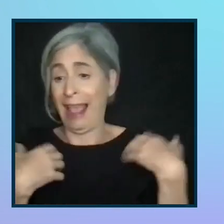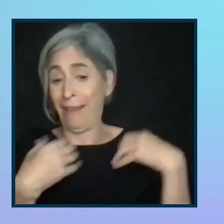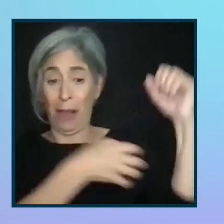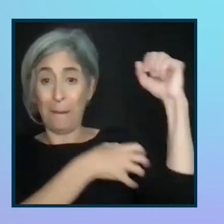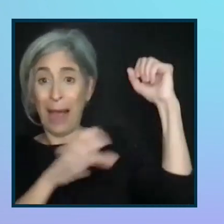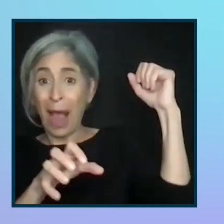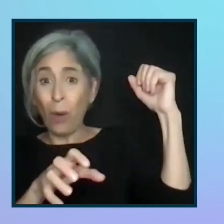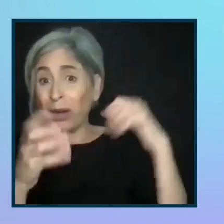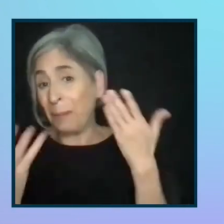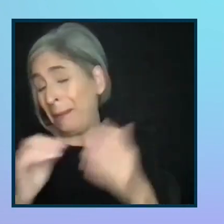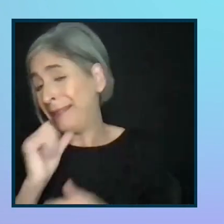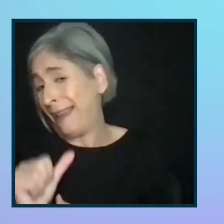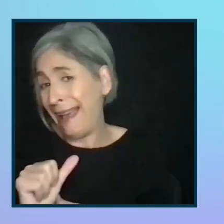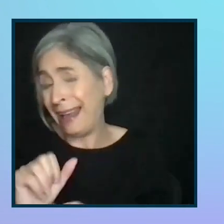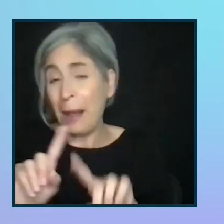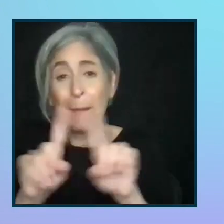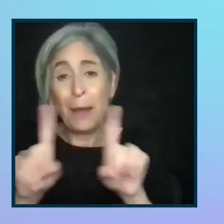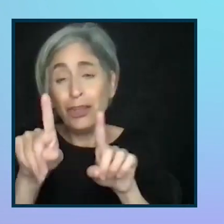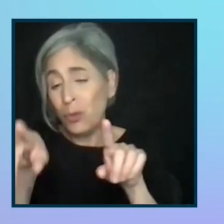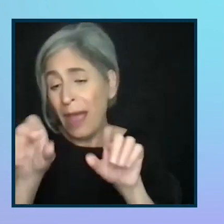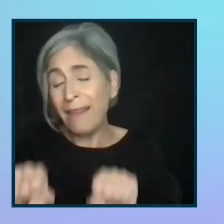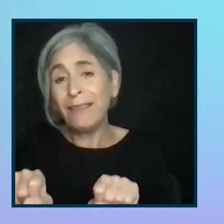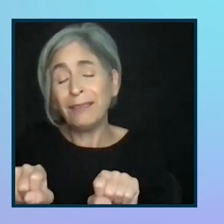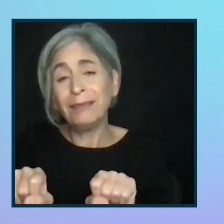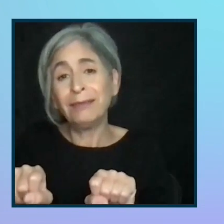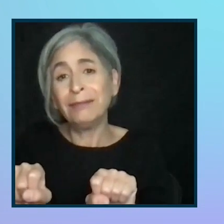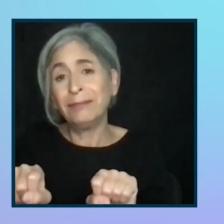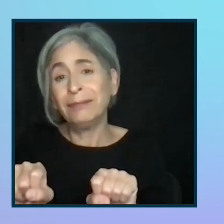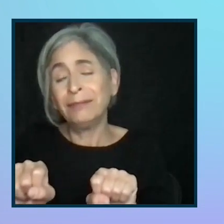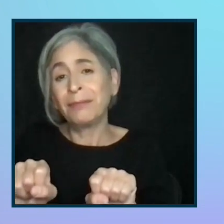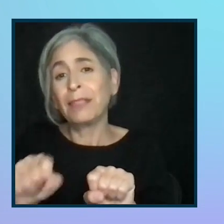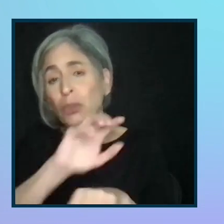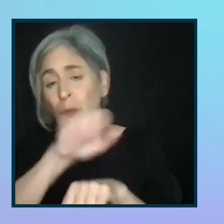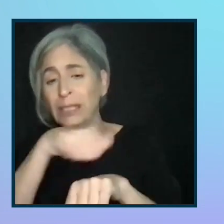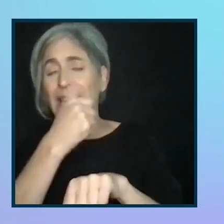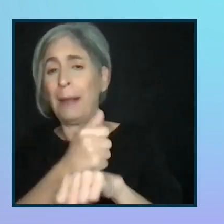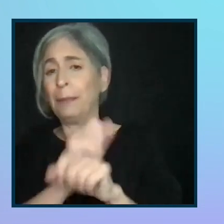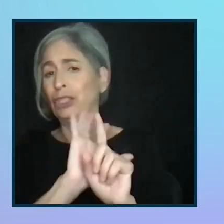but you have the ability to start establishing a culture.